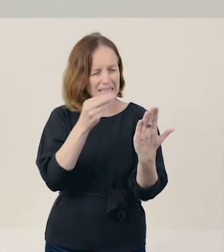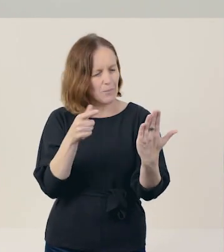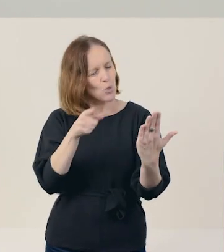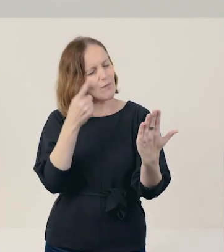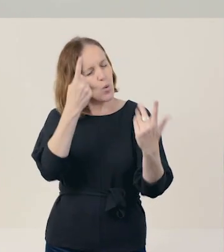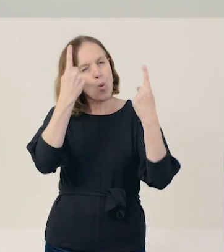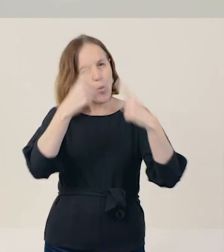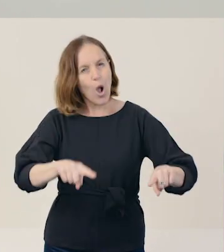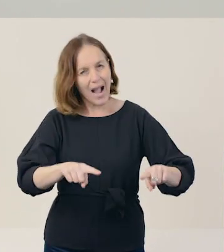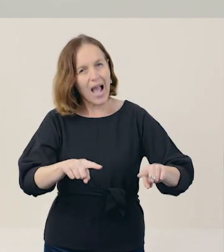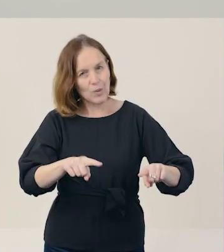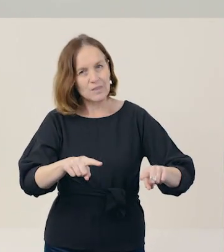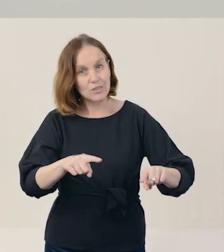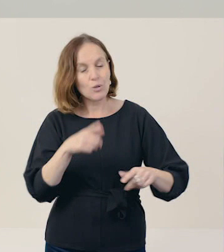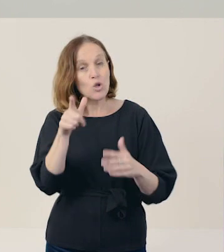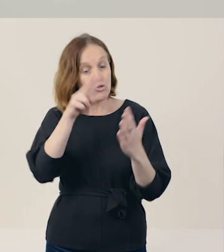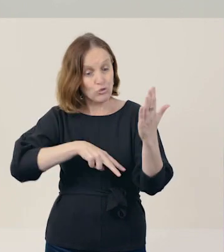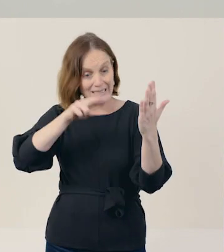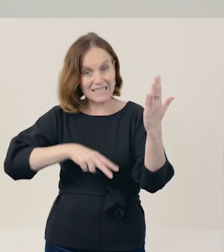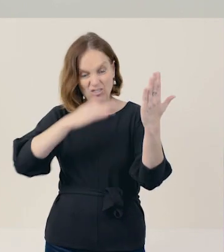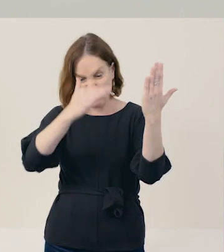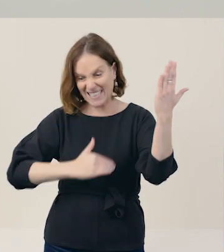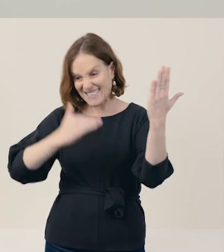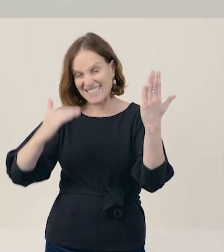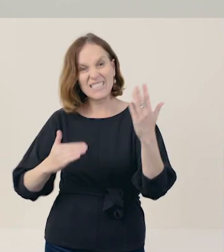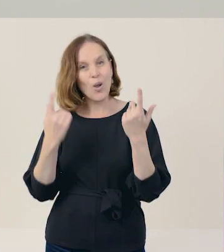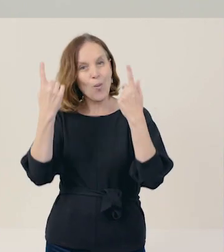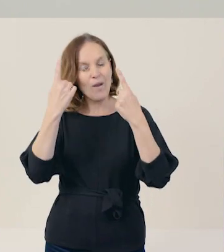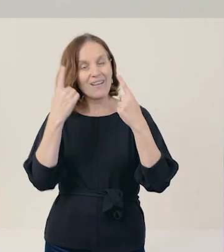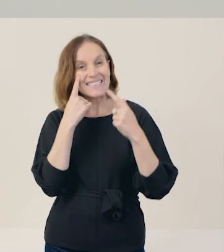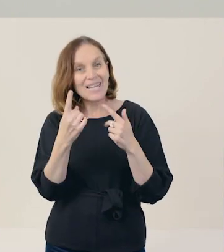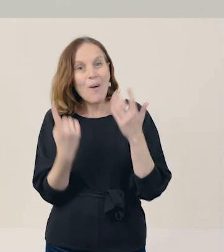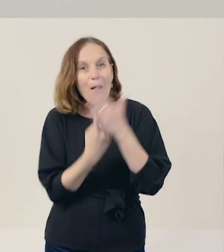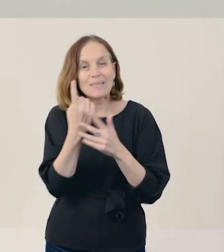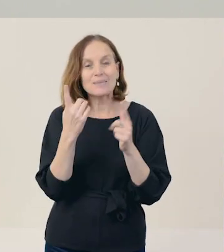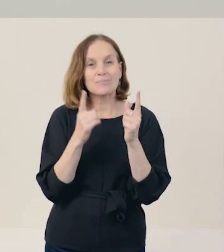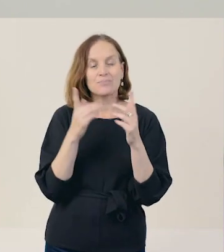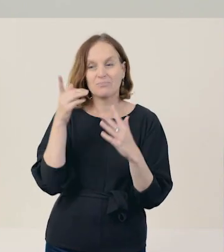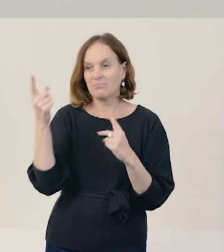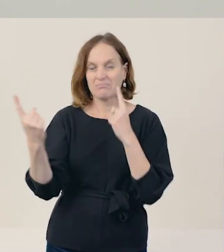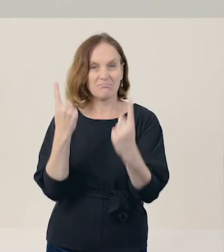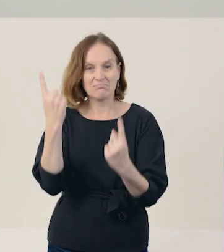Why don't you read the rest of 'The Man From Ironbark', to find what happens between the man from Ironbark and the barber.